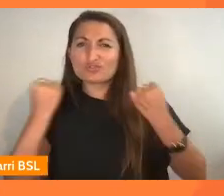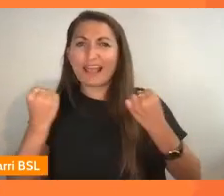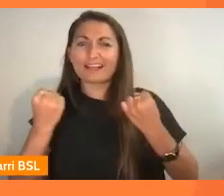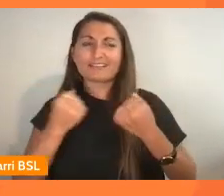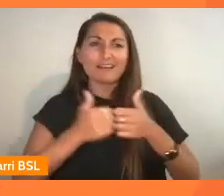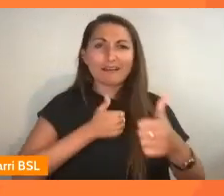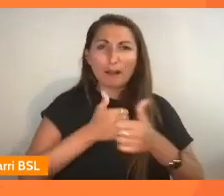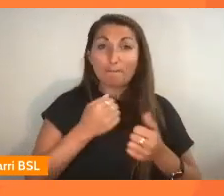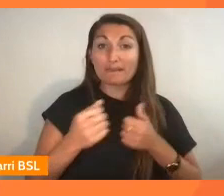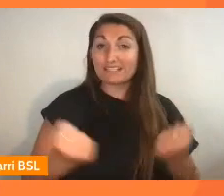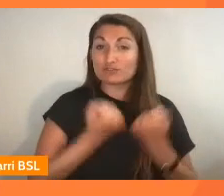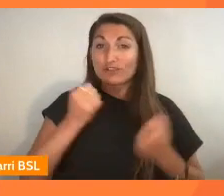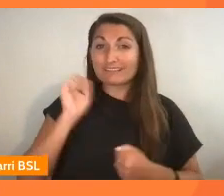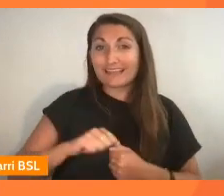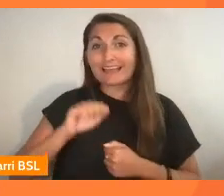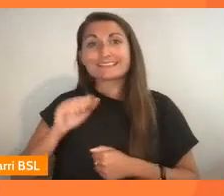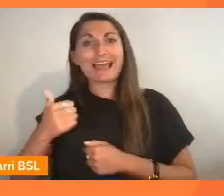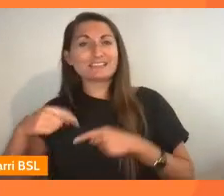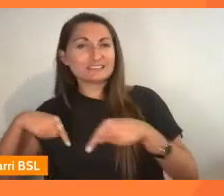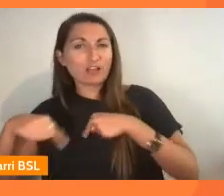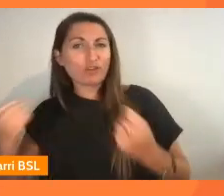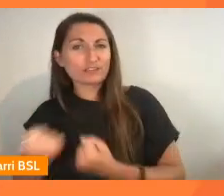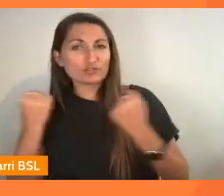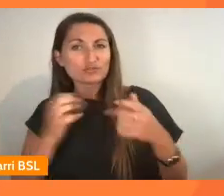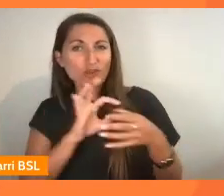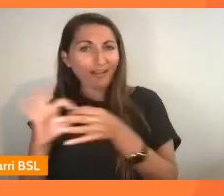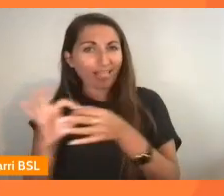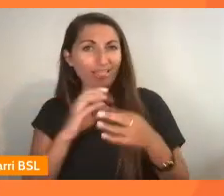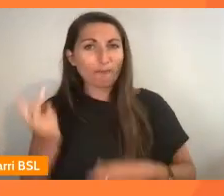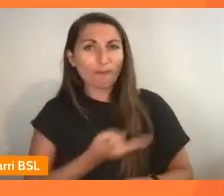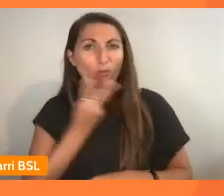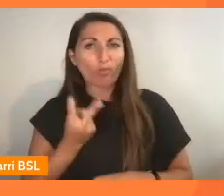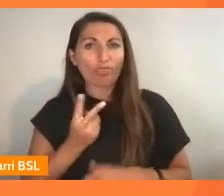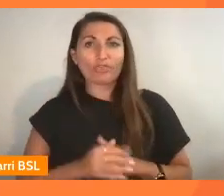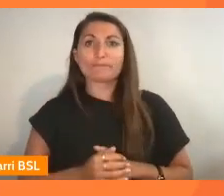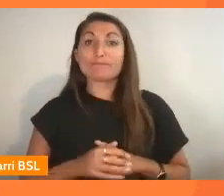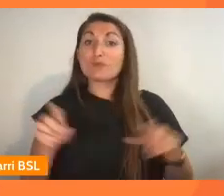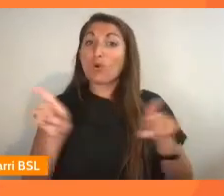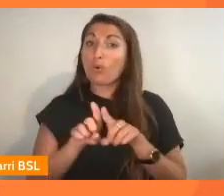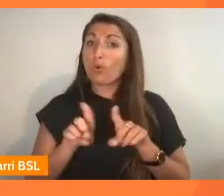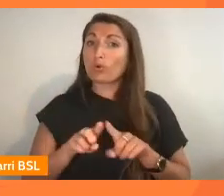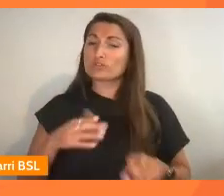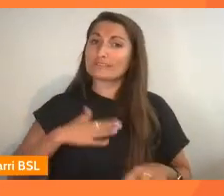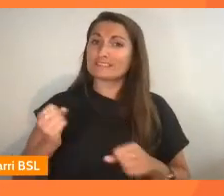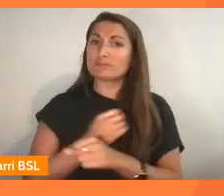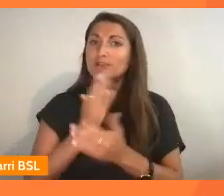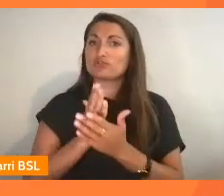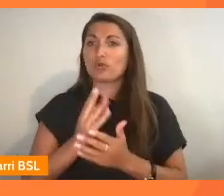It's also being able to be equitable about the decisions we make through